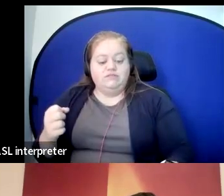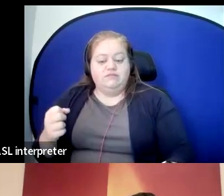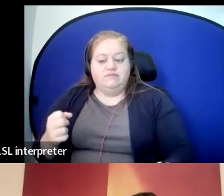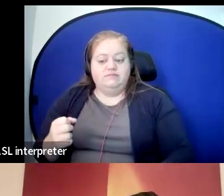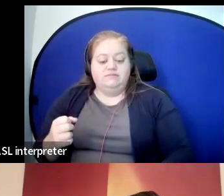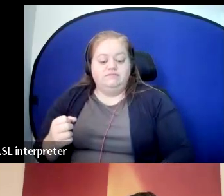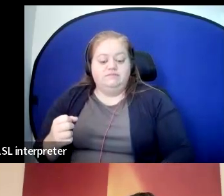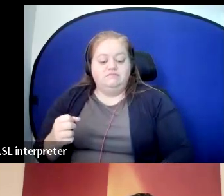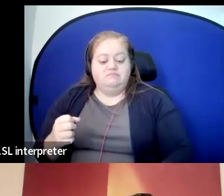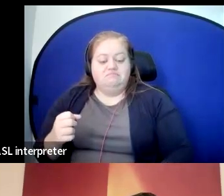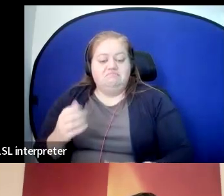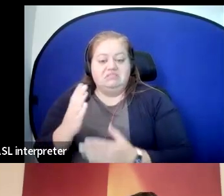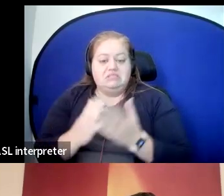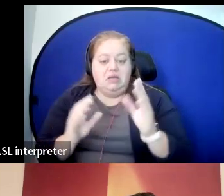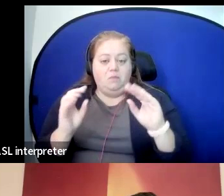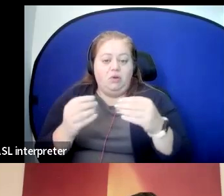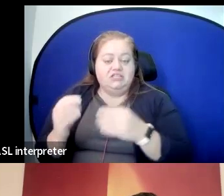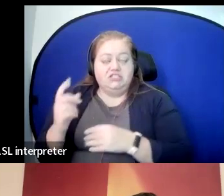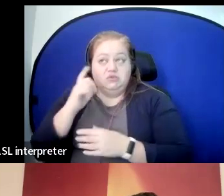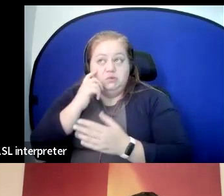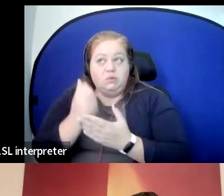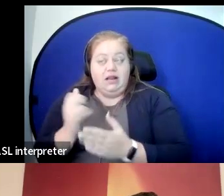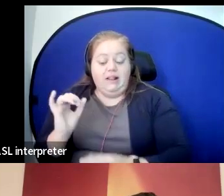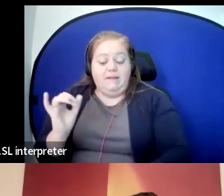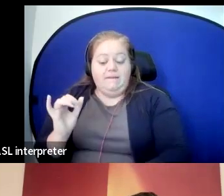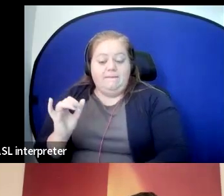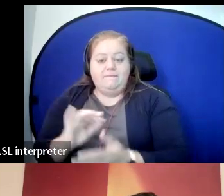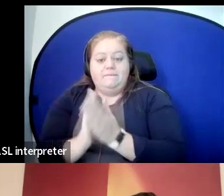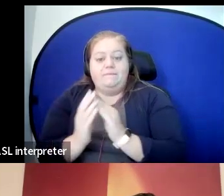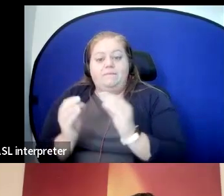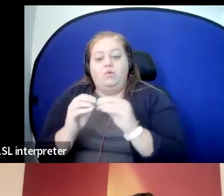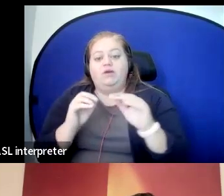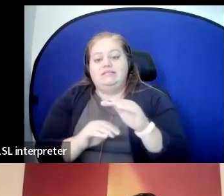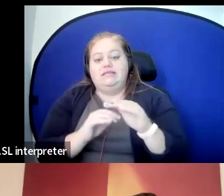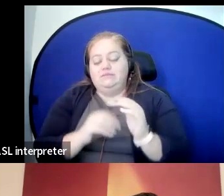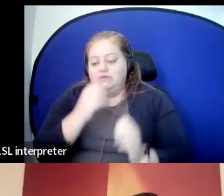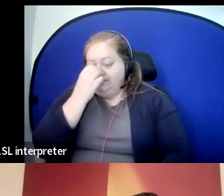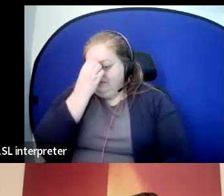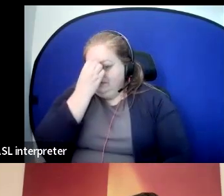In some organizations as well would make it more accessible to others.